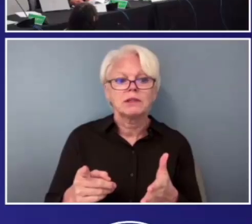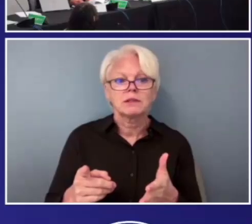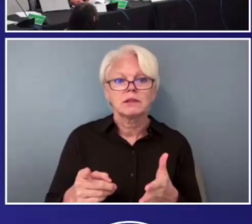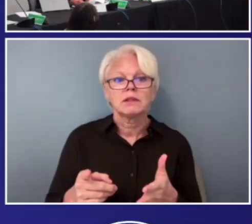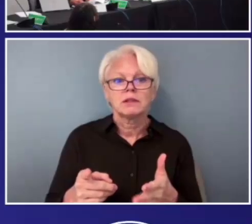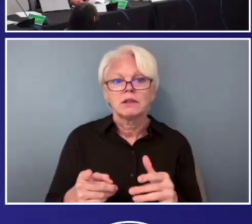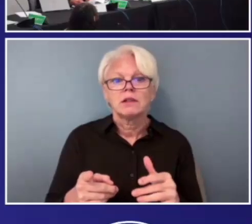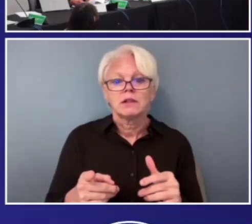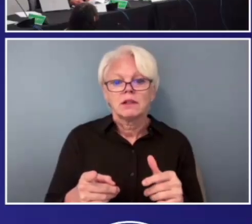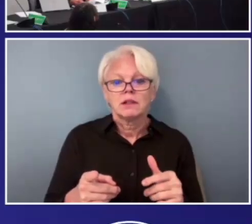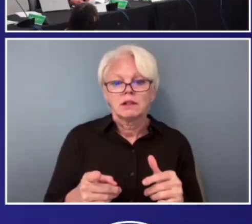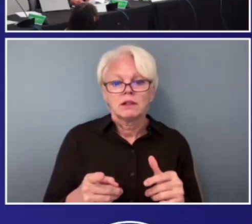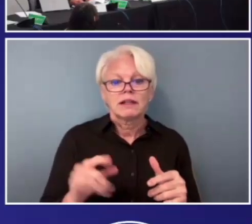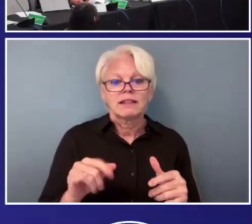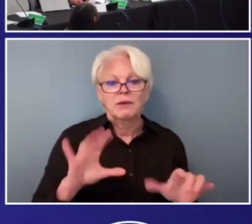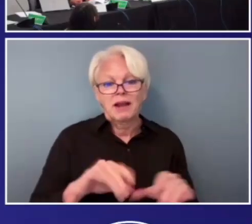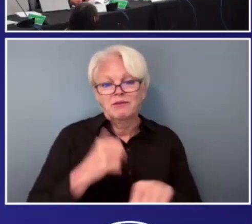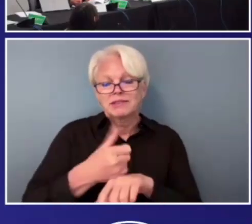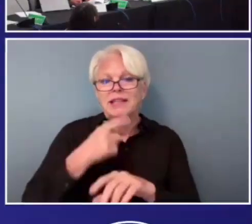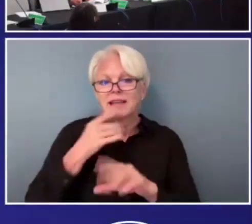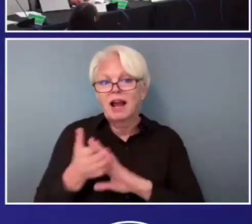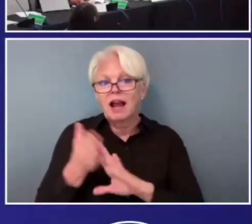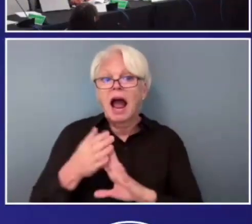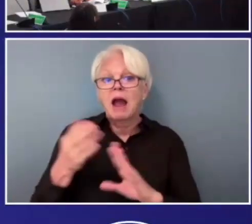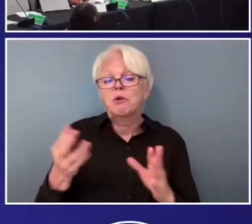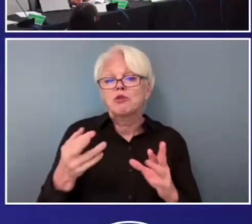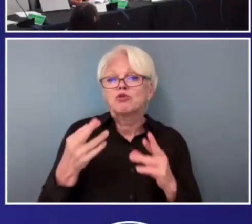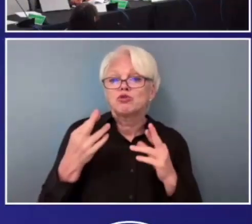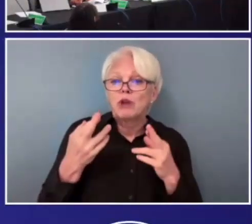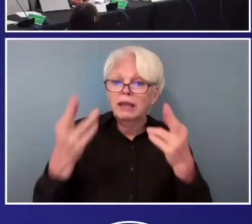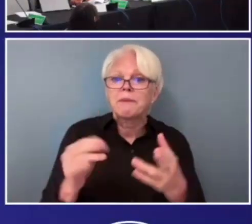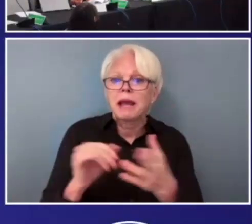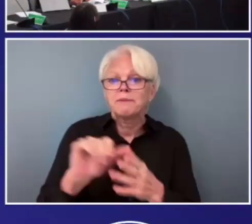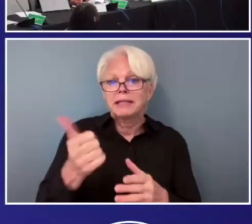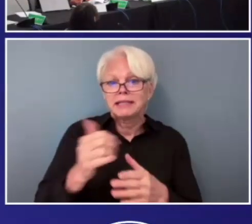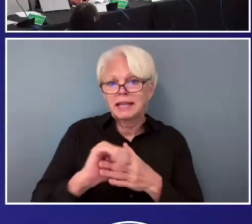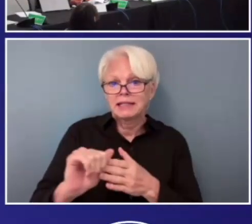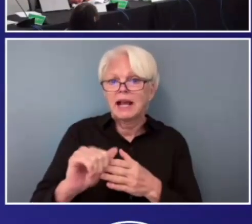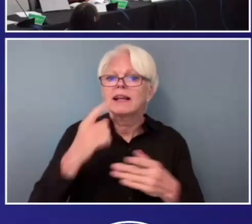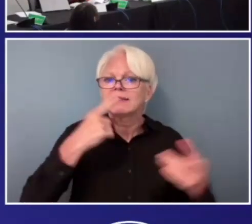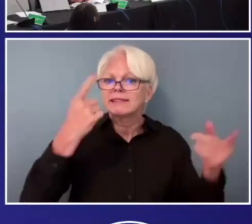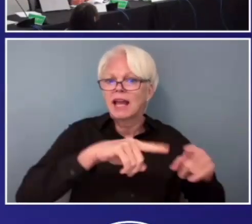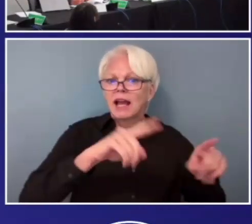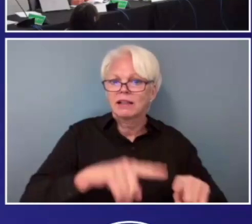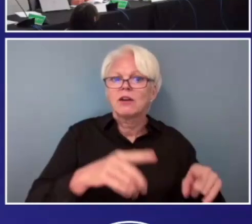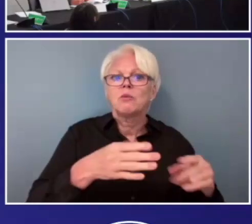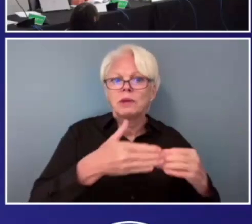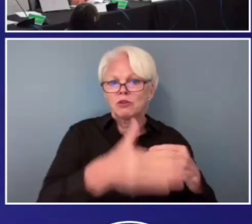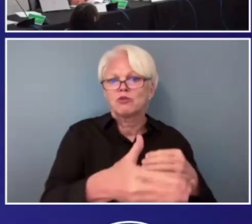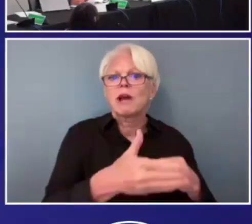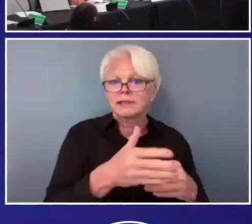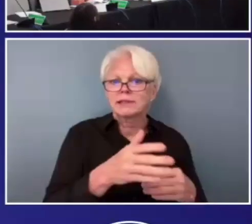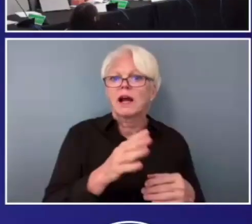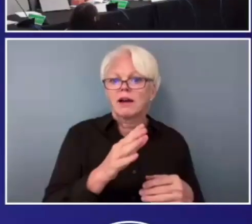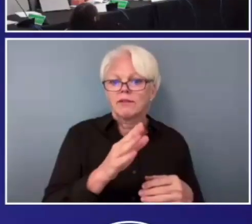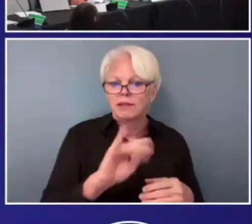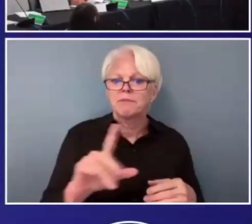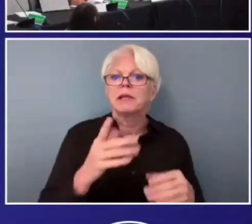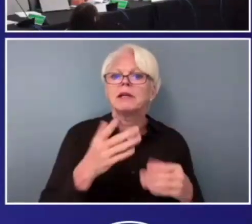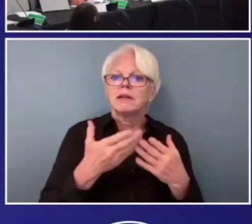I would highly recommend that number be $10. It aligns with the rest of the OBBBA Bill. The general tenor of the OBBBA Bill